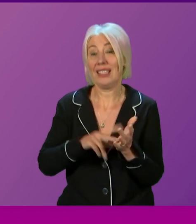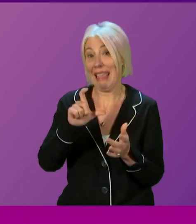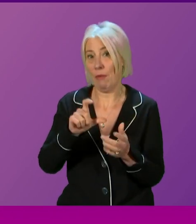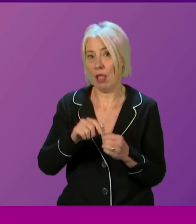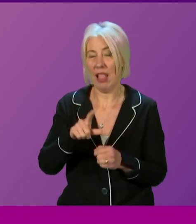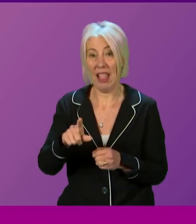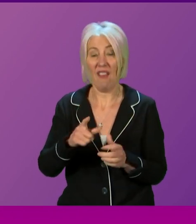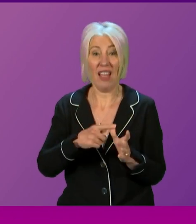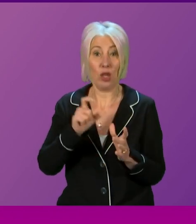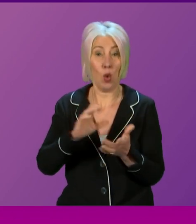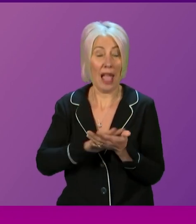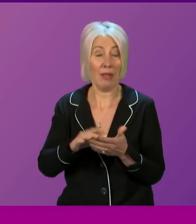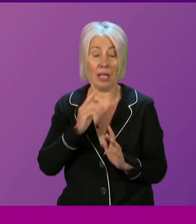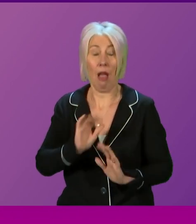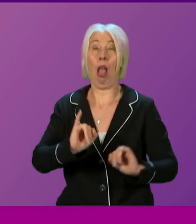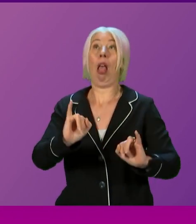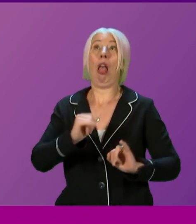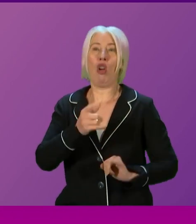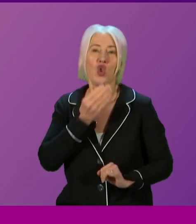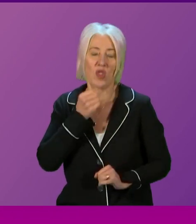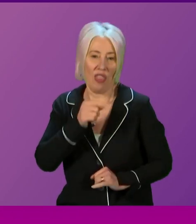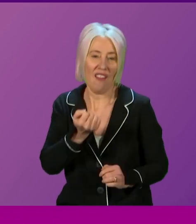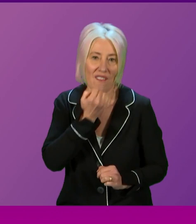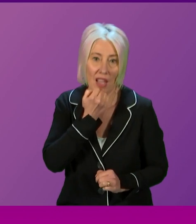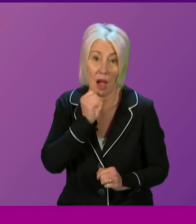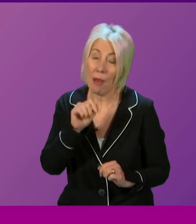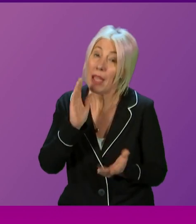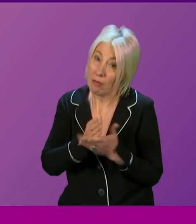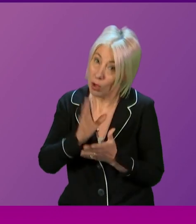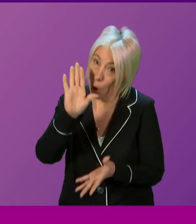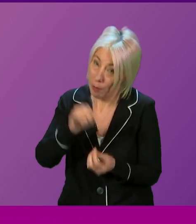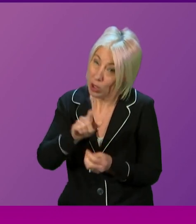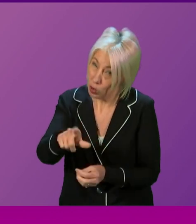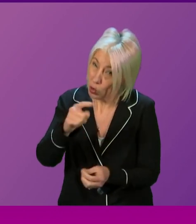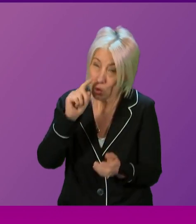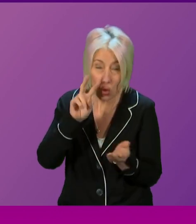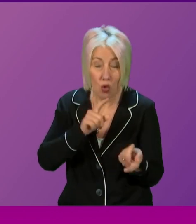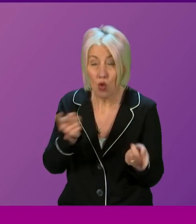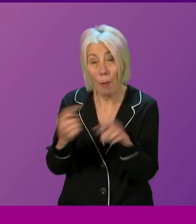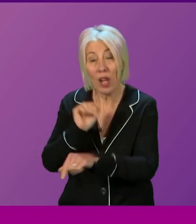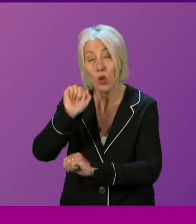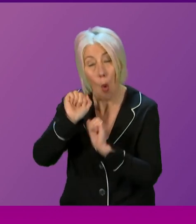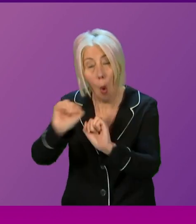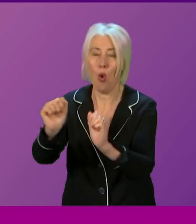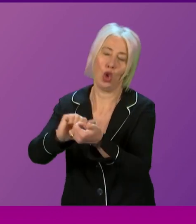by Scottish Government ministers, perhaps, in the interests of completeness, he would also refer to his colleagues who have used exactly the same figure.